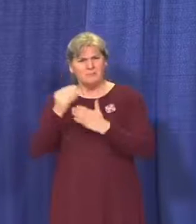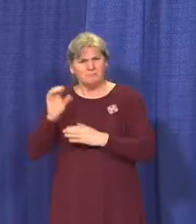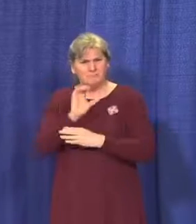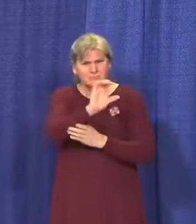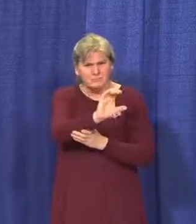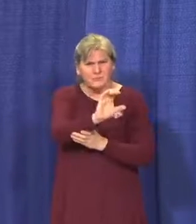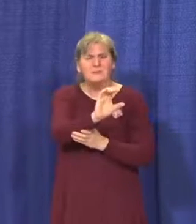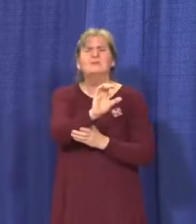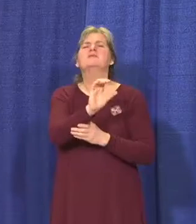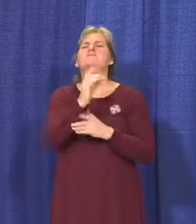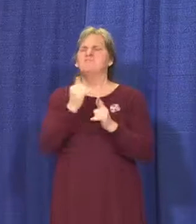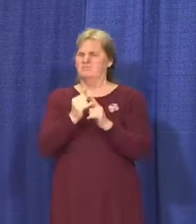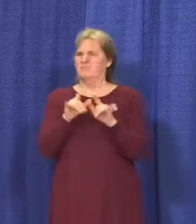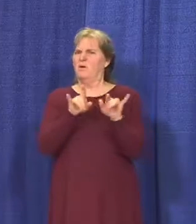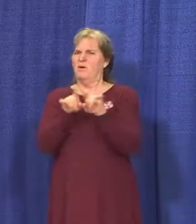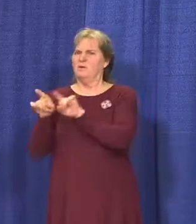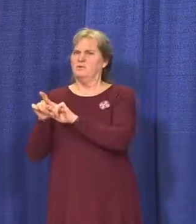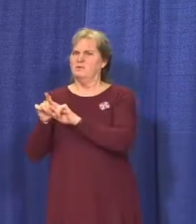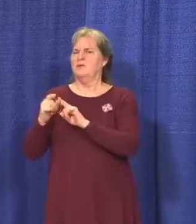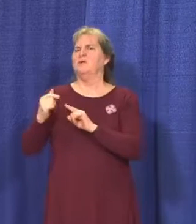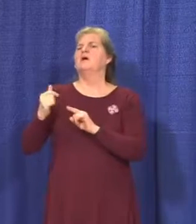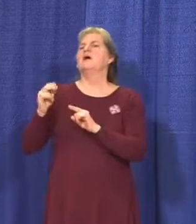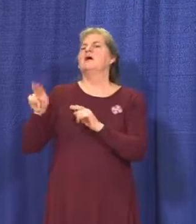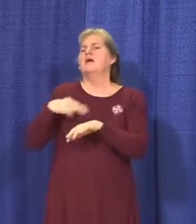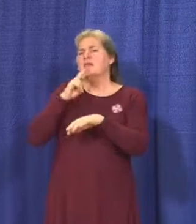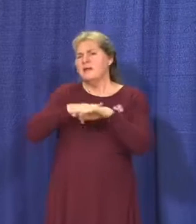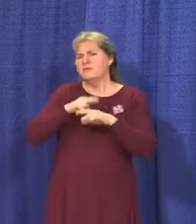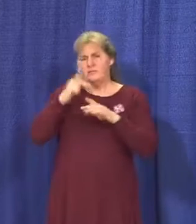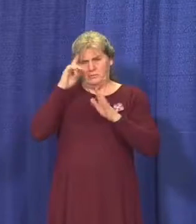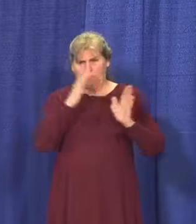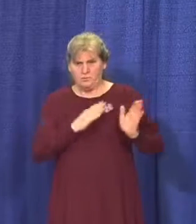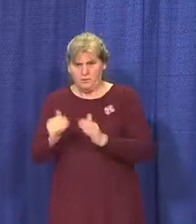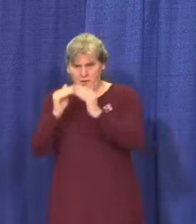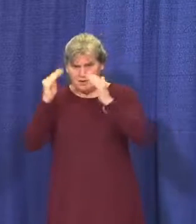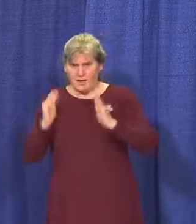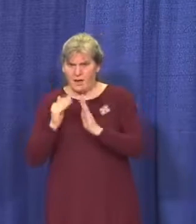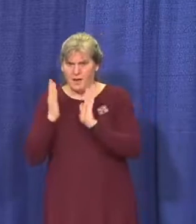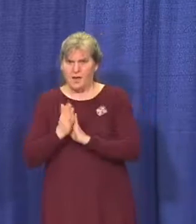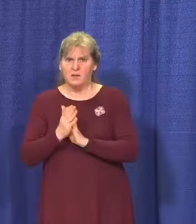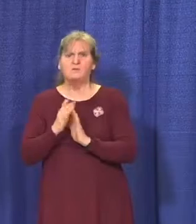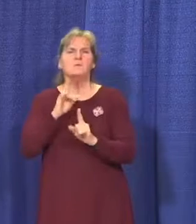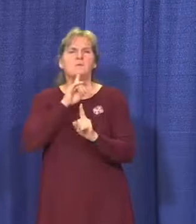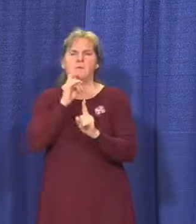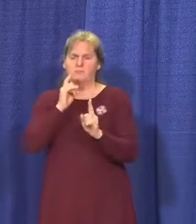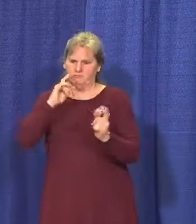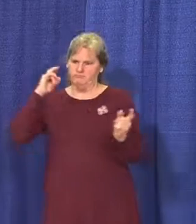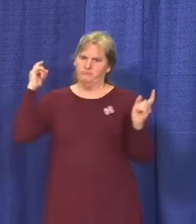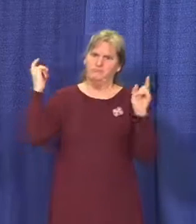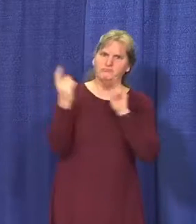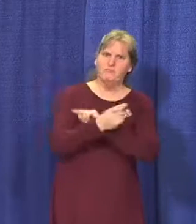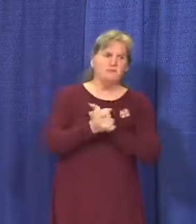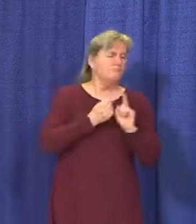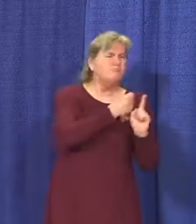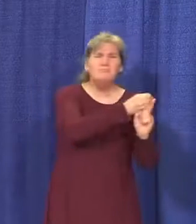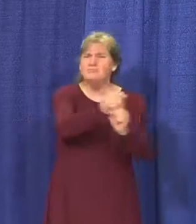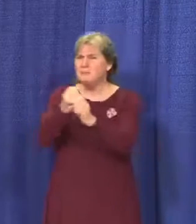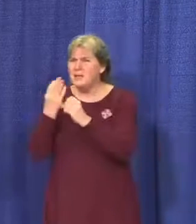The work we're doing right now through the national housing strategy is going to be transformational for so many people and families in the